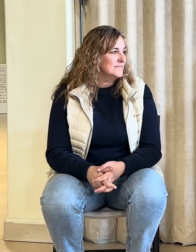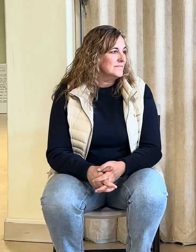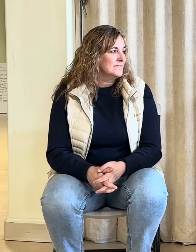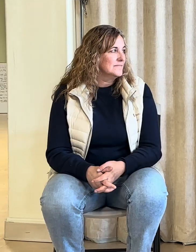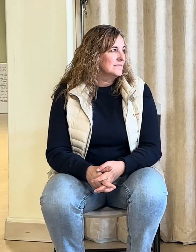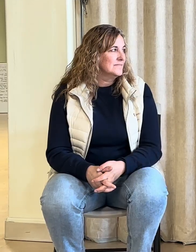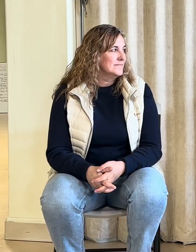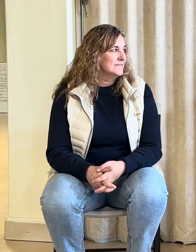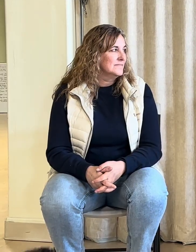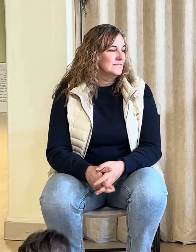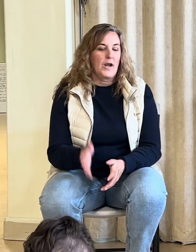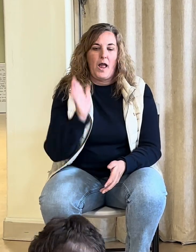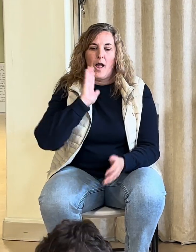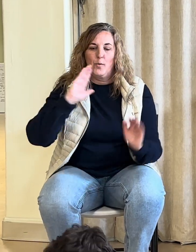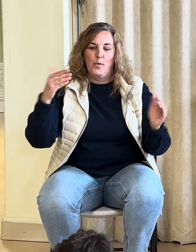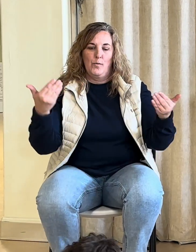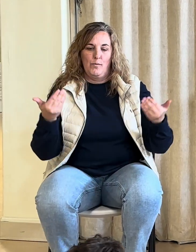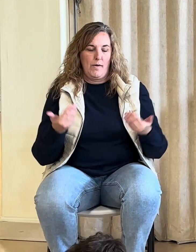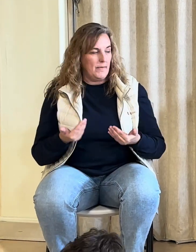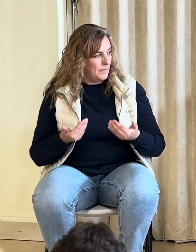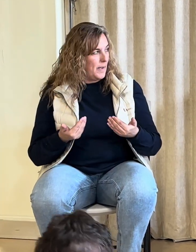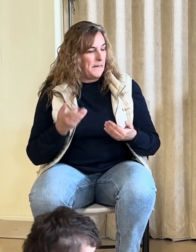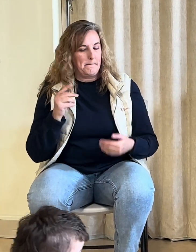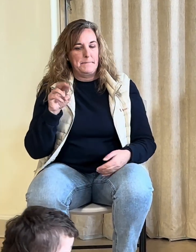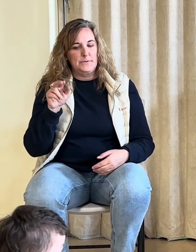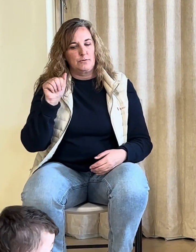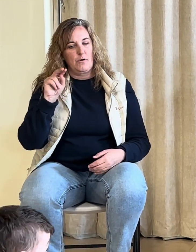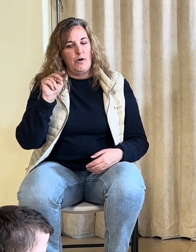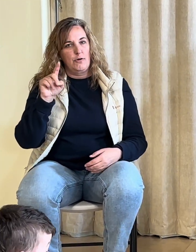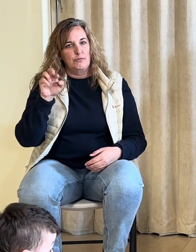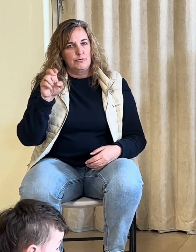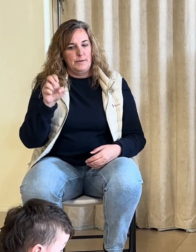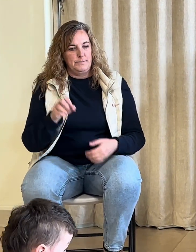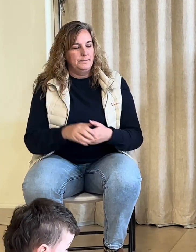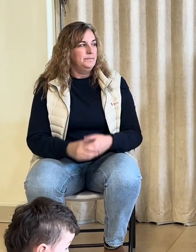So I'm going to welcome back Mr. Andre, and we are going to sing a song